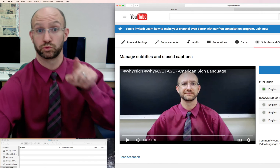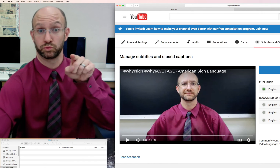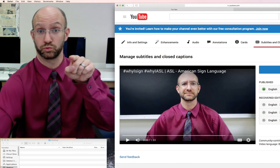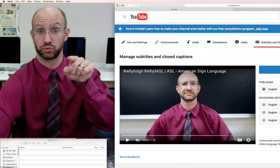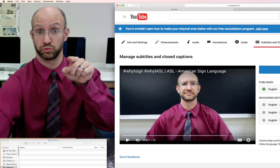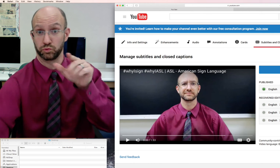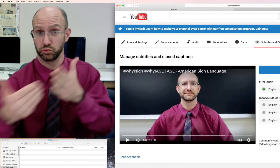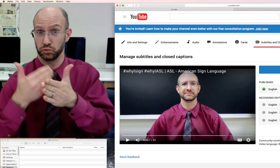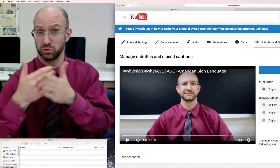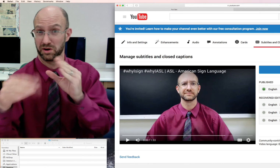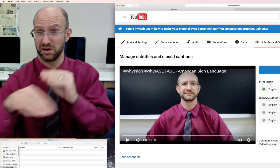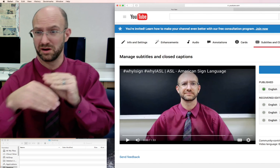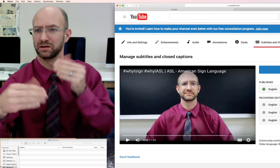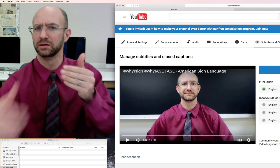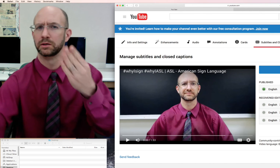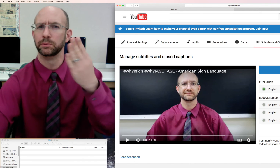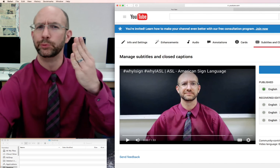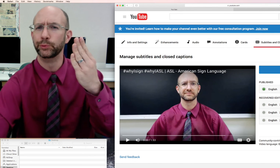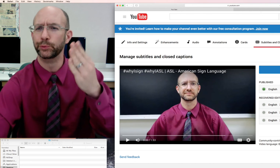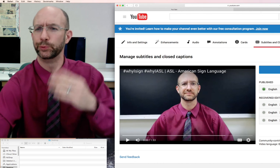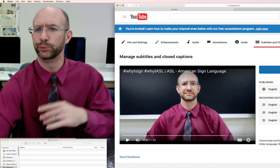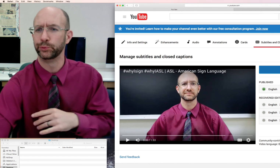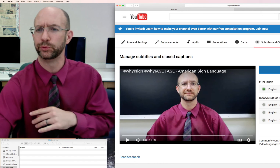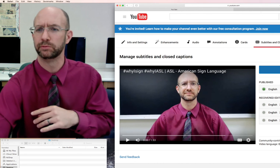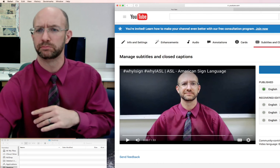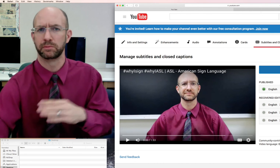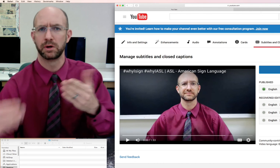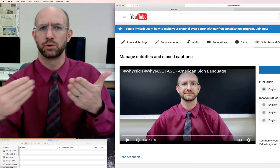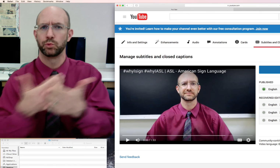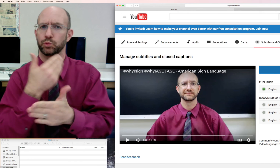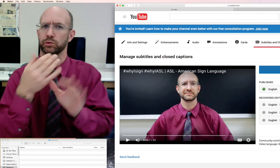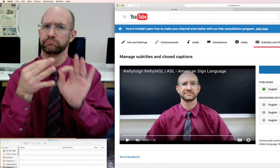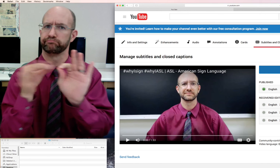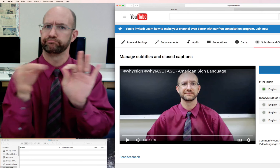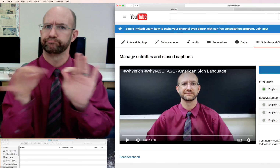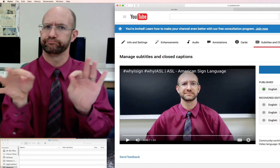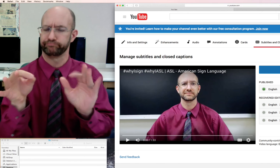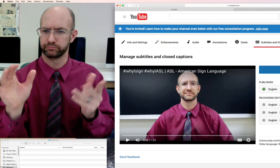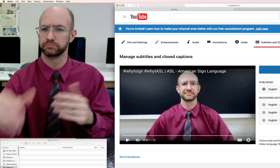For you, you need to click on the blue button for "Add new subtitles or CC." That is for new captions.